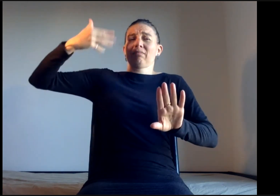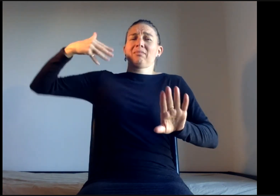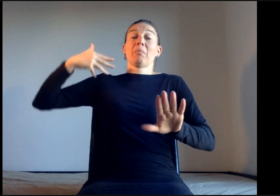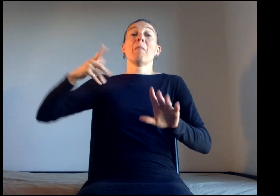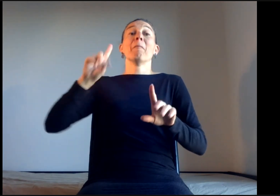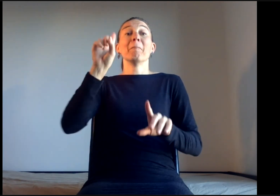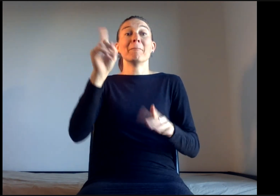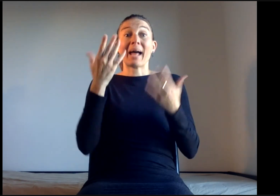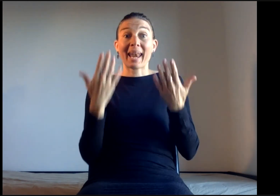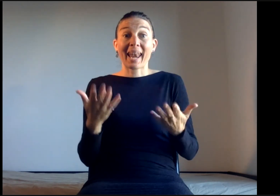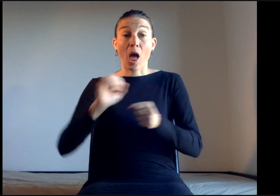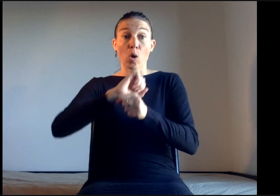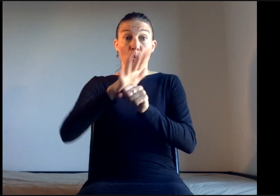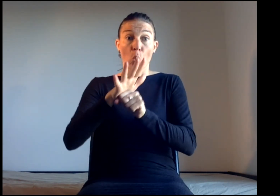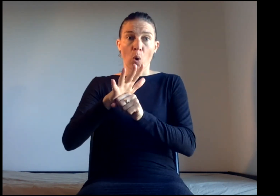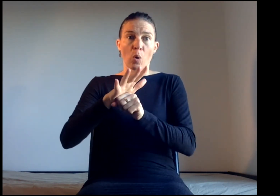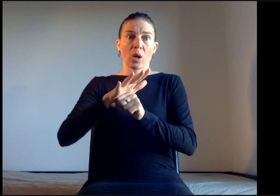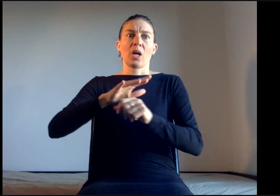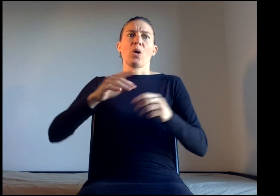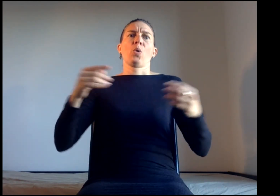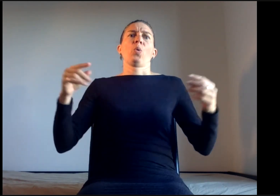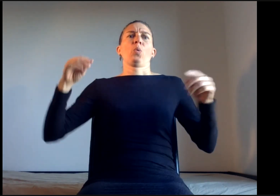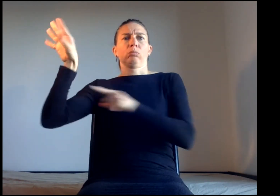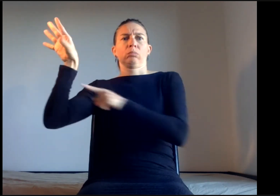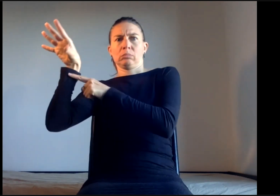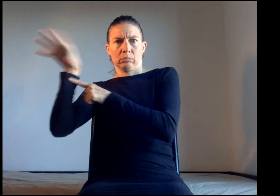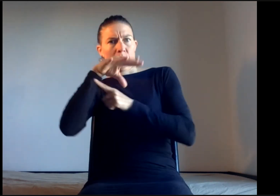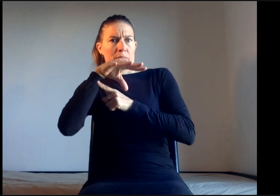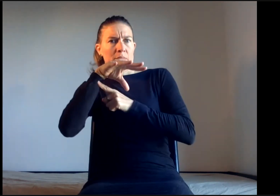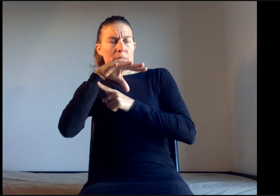There is nothing new about people with intellectual disabilities